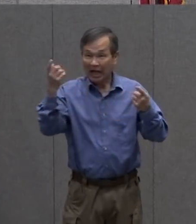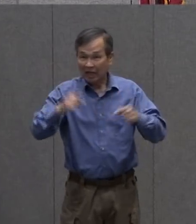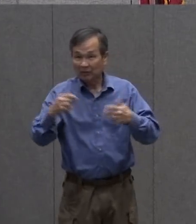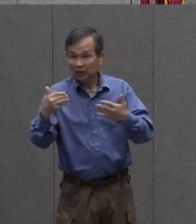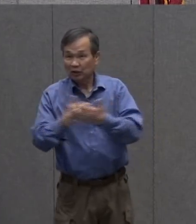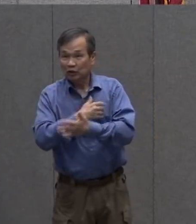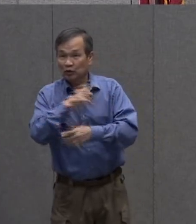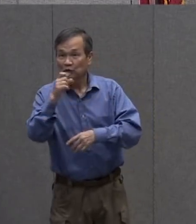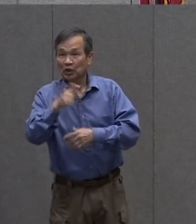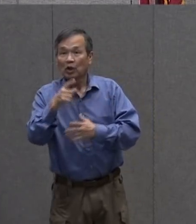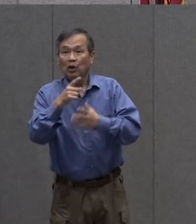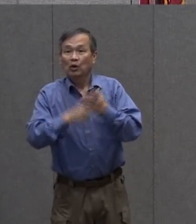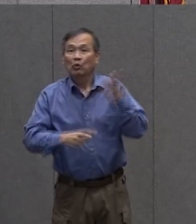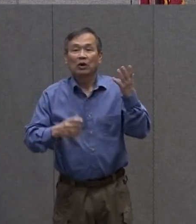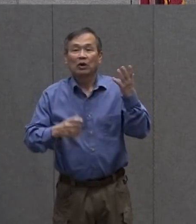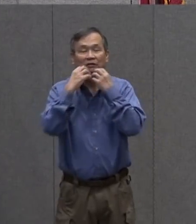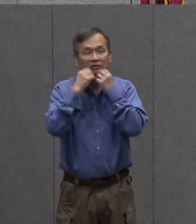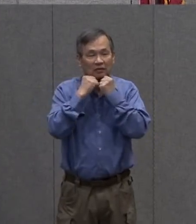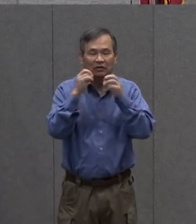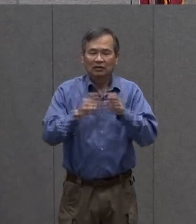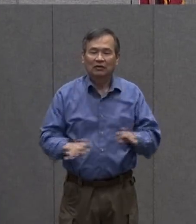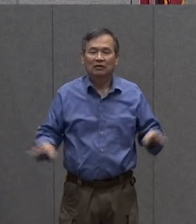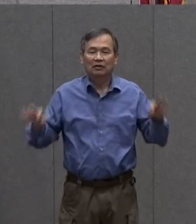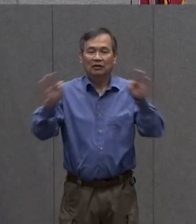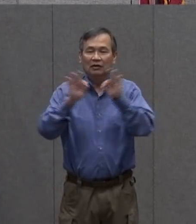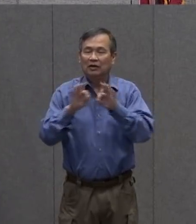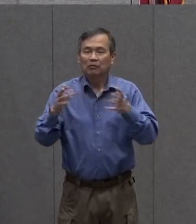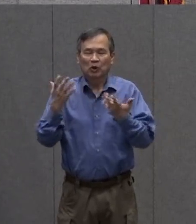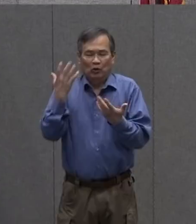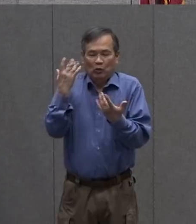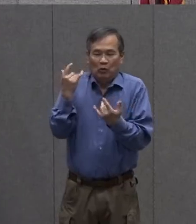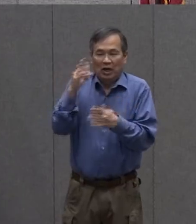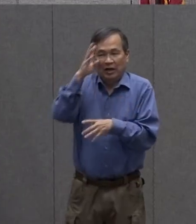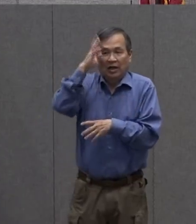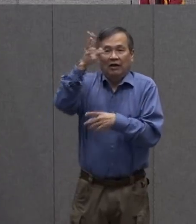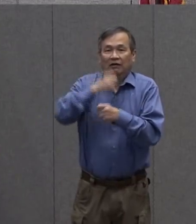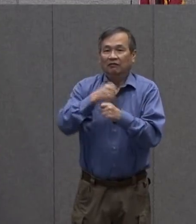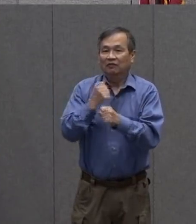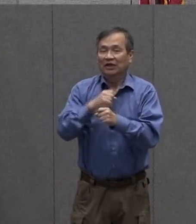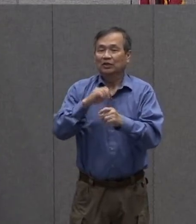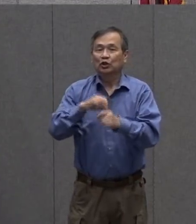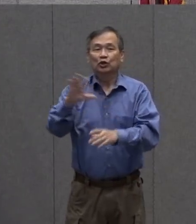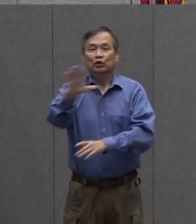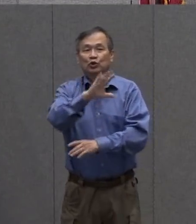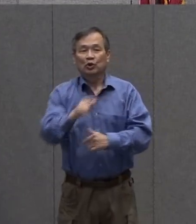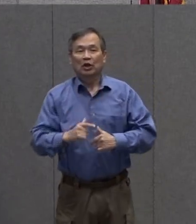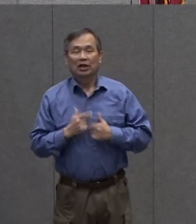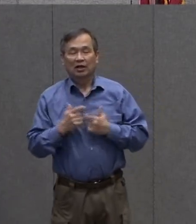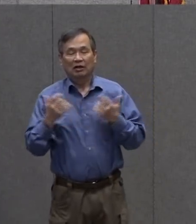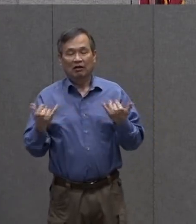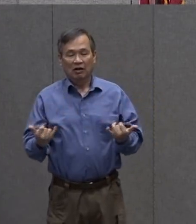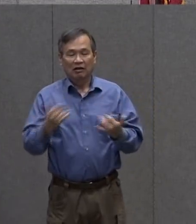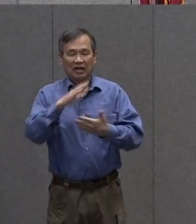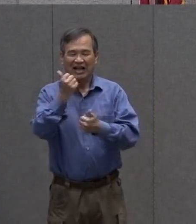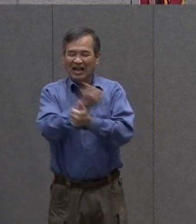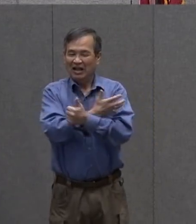what value do those inventions bring to your life? So we are gonna take all of those vocabulary words